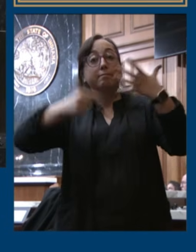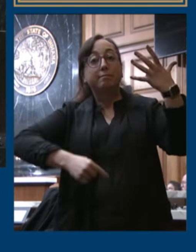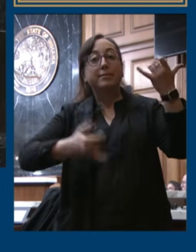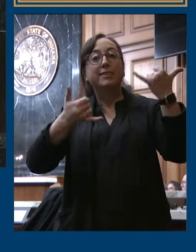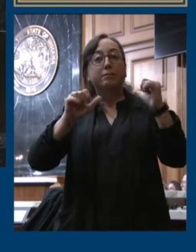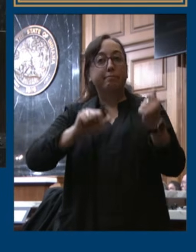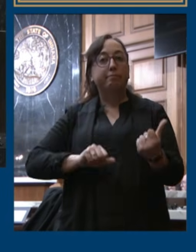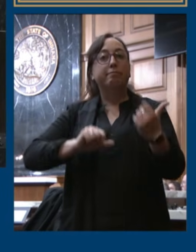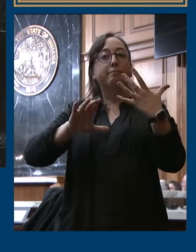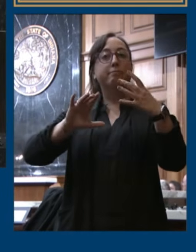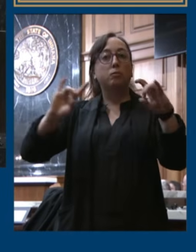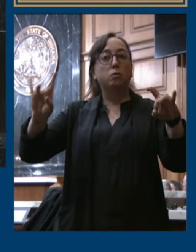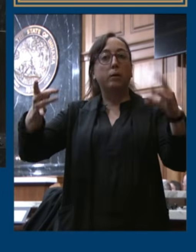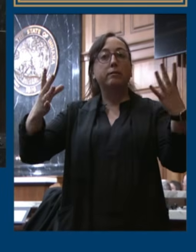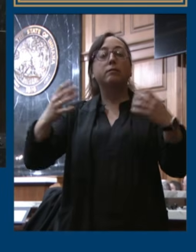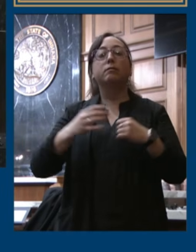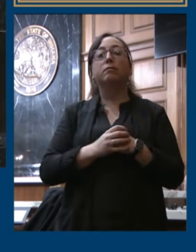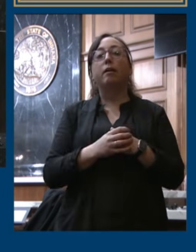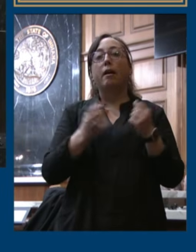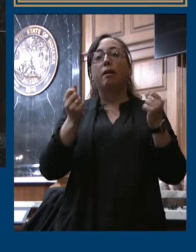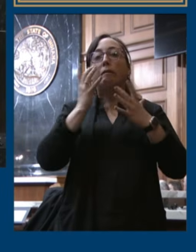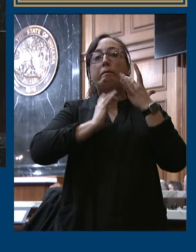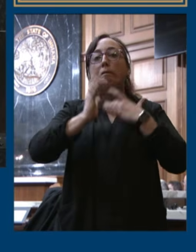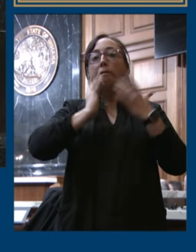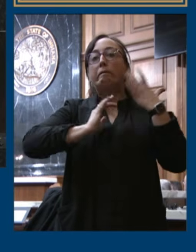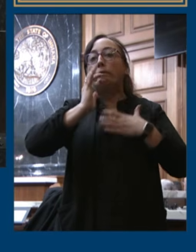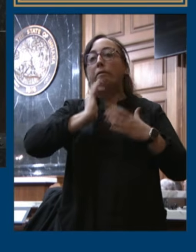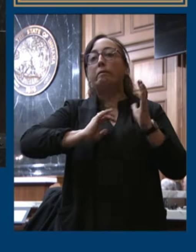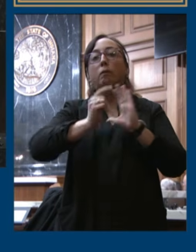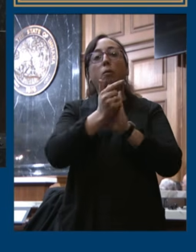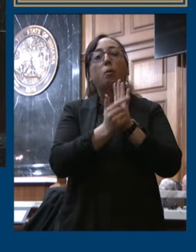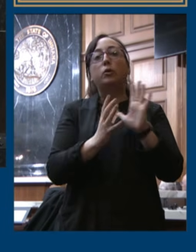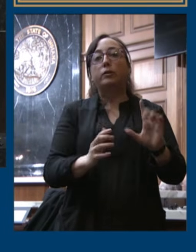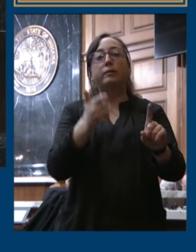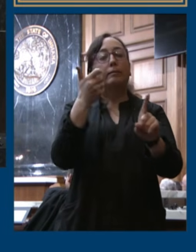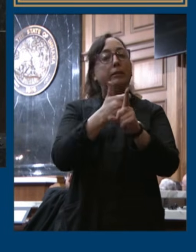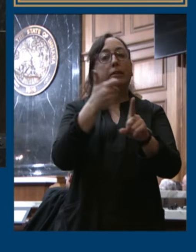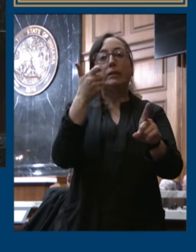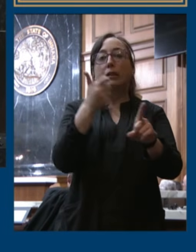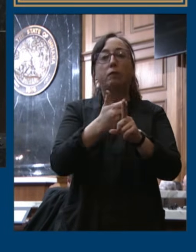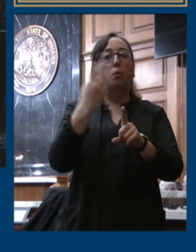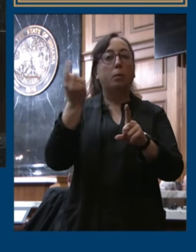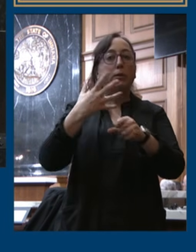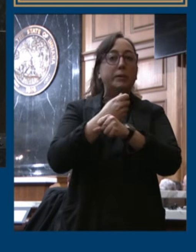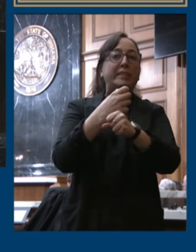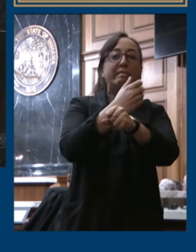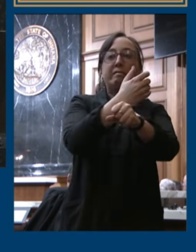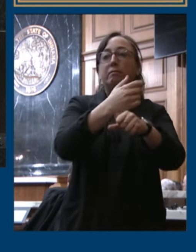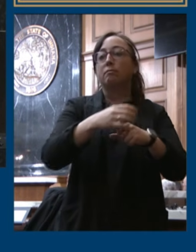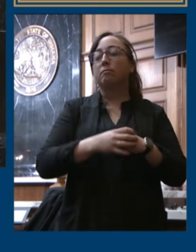CRISIS, A GROWING SHORTAGE OF THE VERY PEOPLE WHO ARE